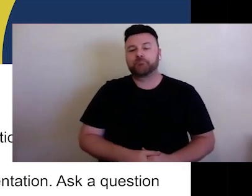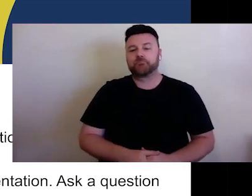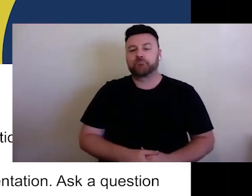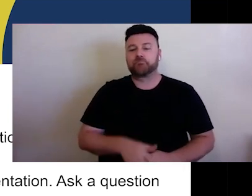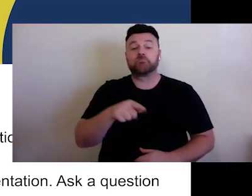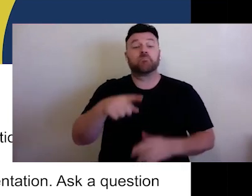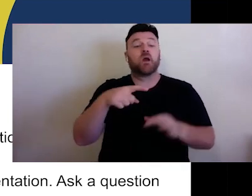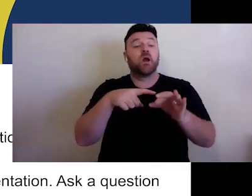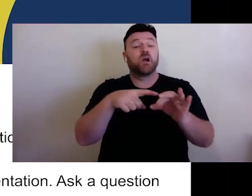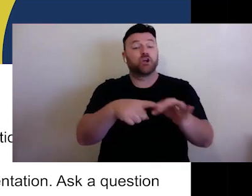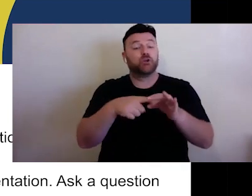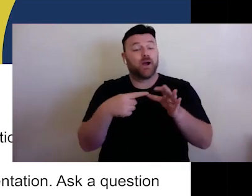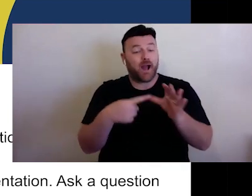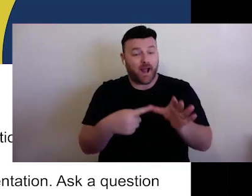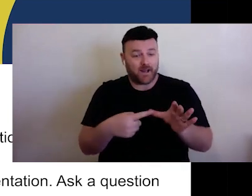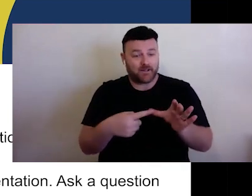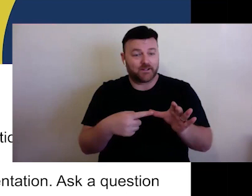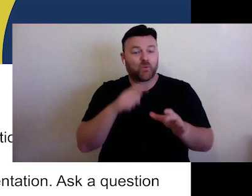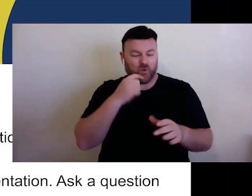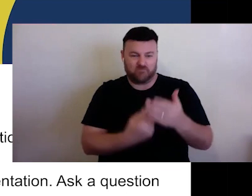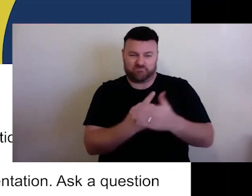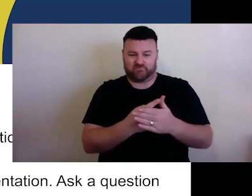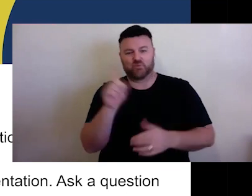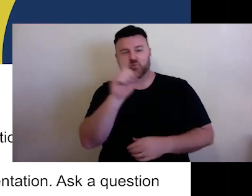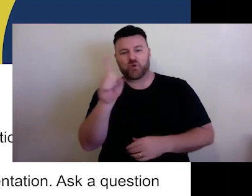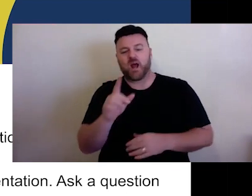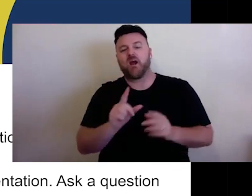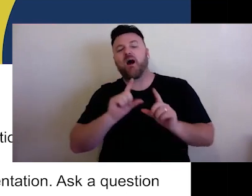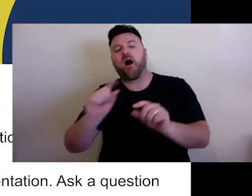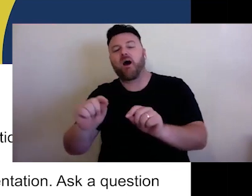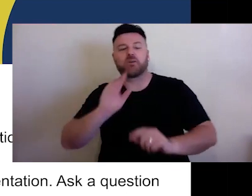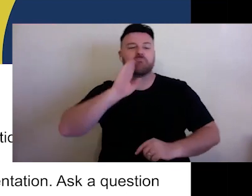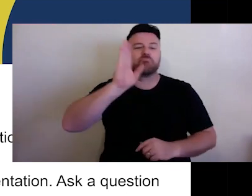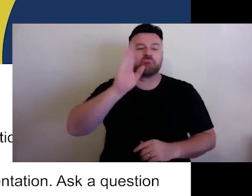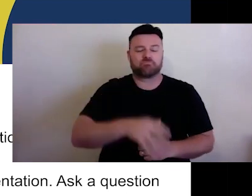occur at the end of today's decision. Laura and our team will be